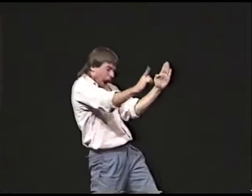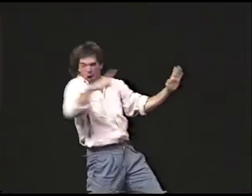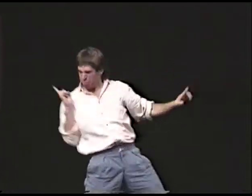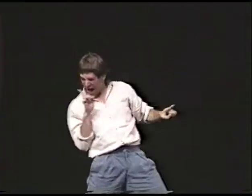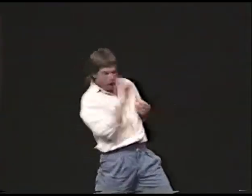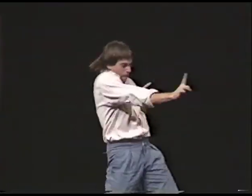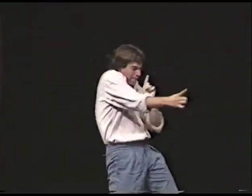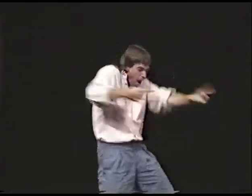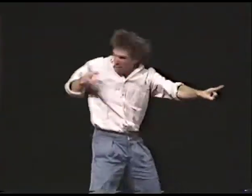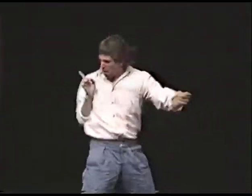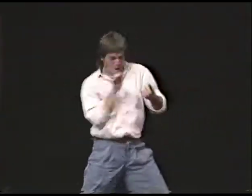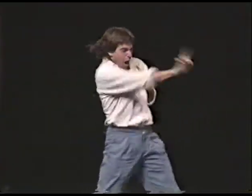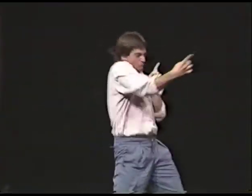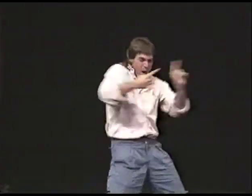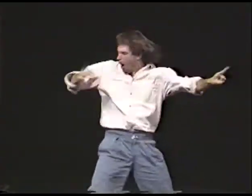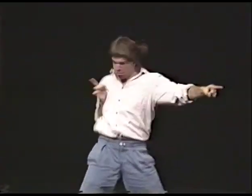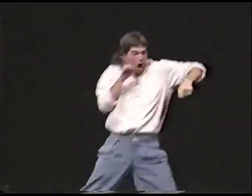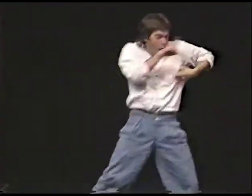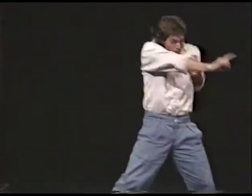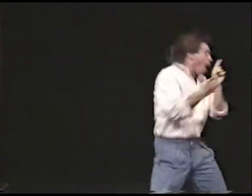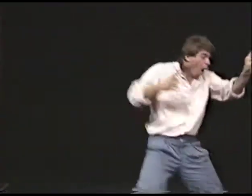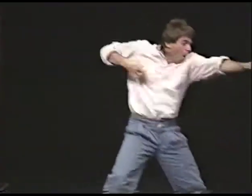Church doors burst open!